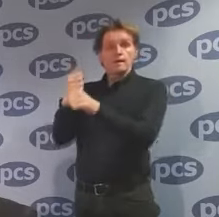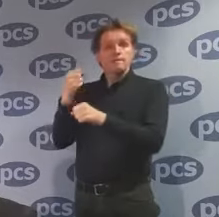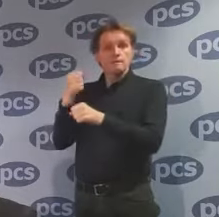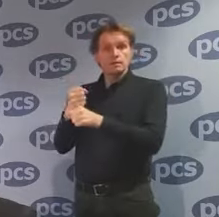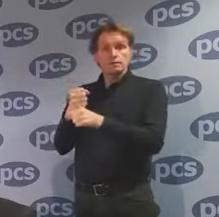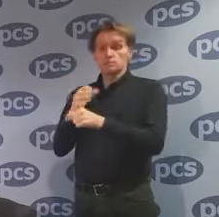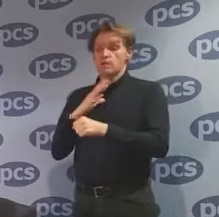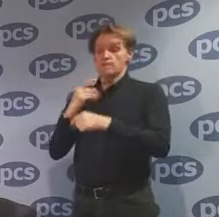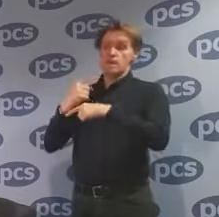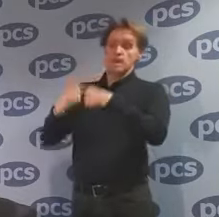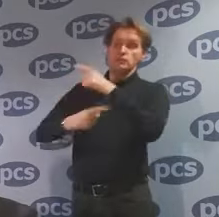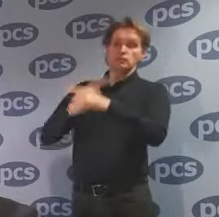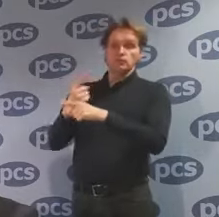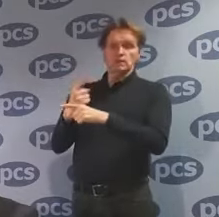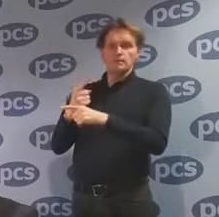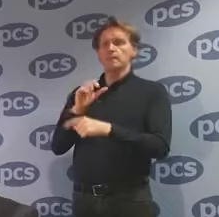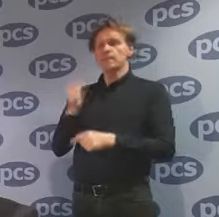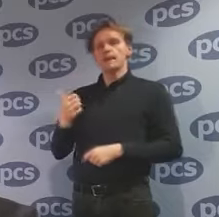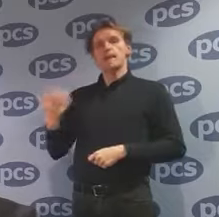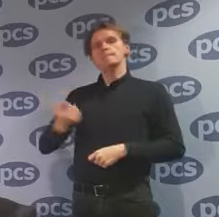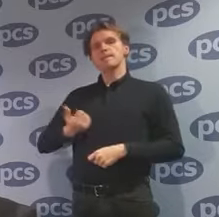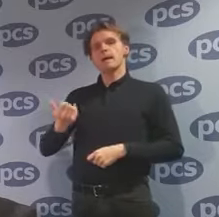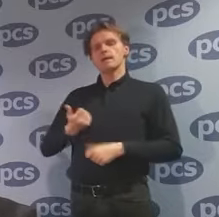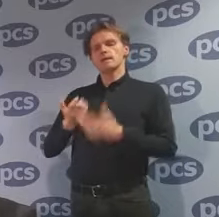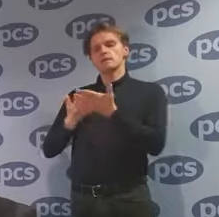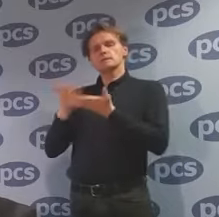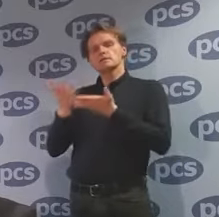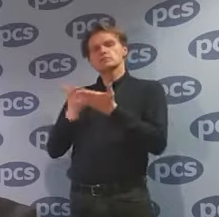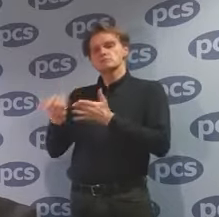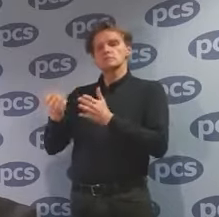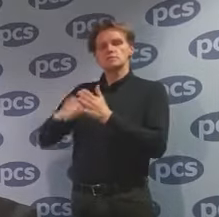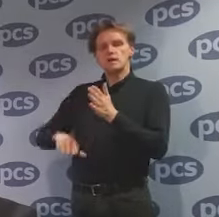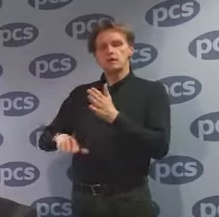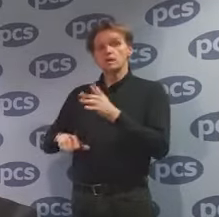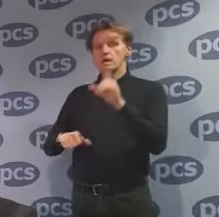talks will begin and when we expect to hear back from other TUC unions in